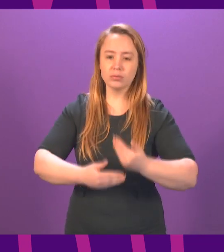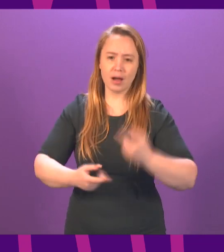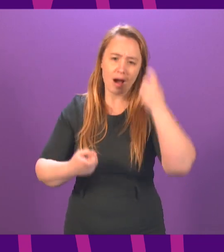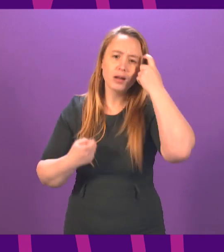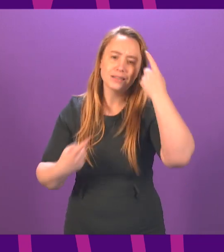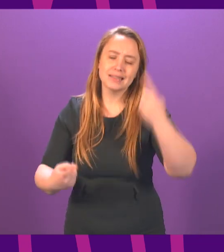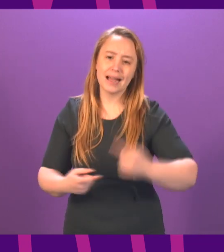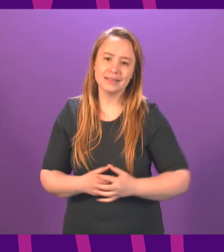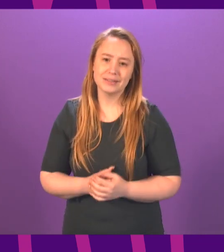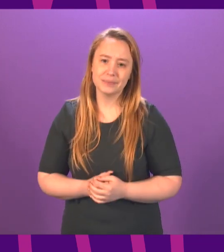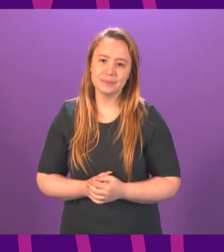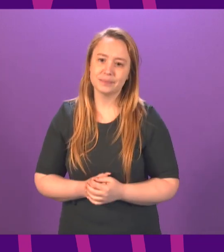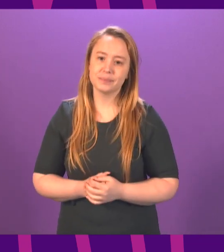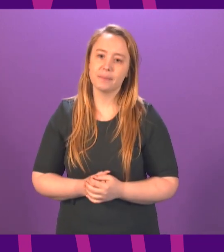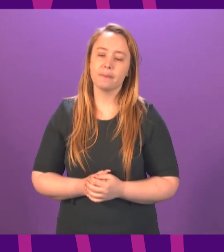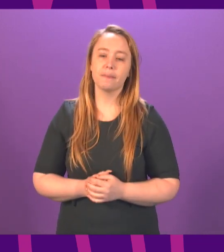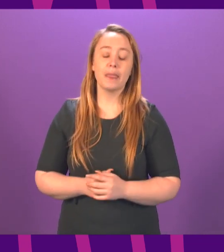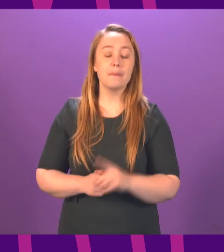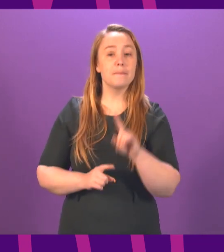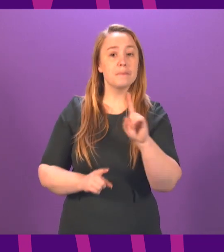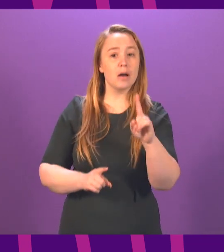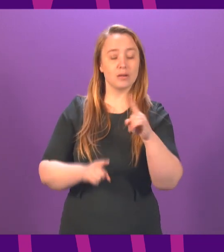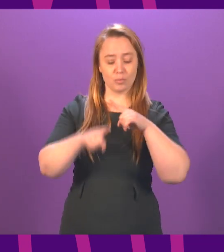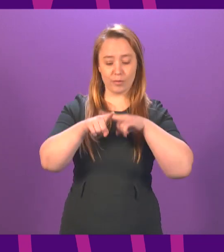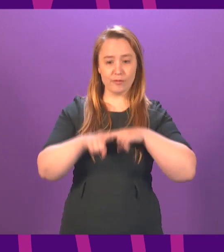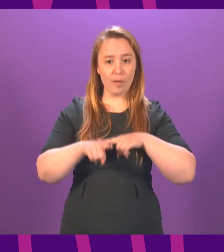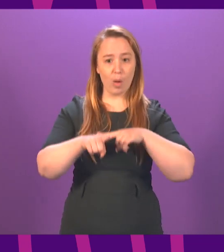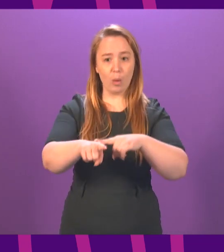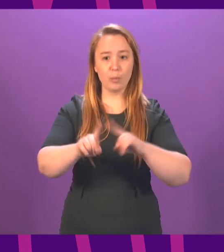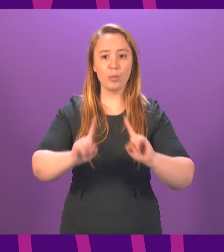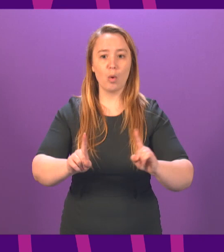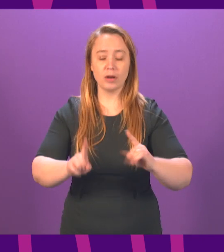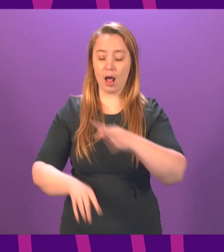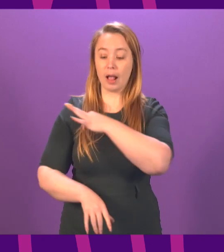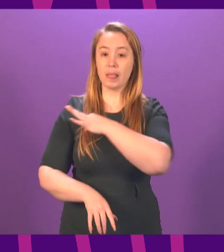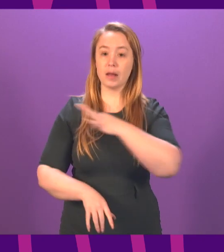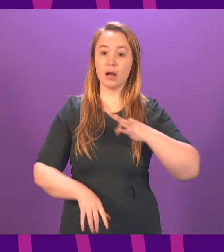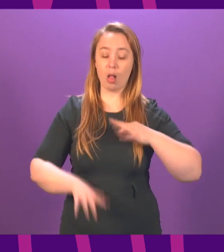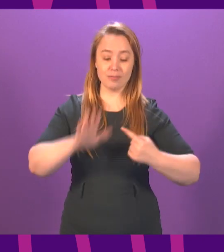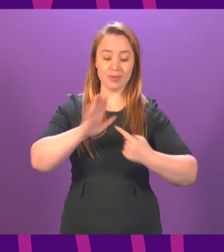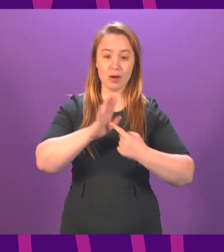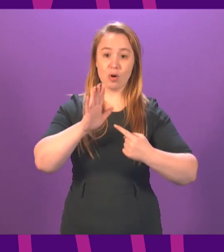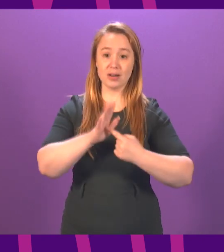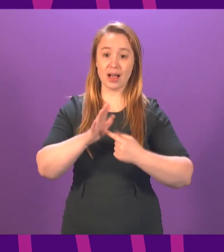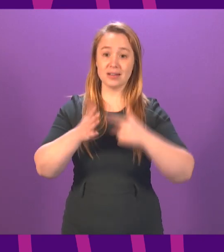with that. However, right now, we are following a clinical prioritisation list that has been